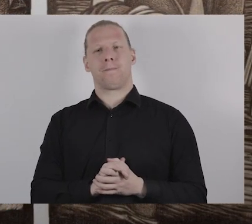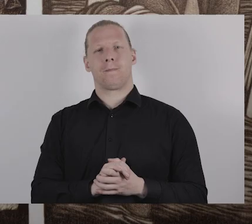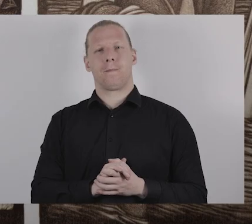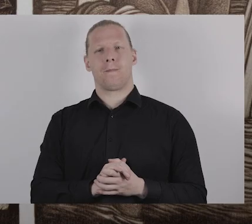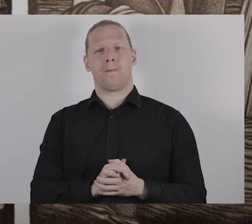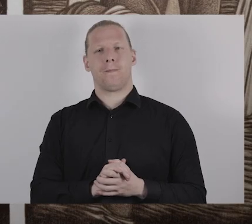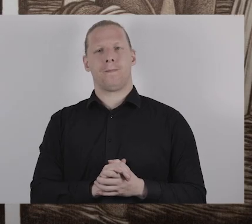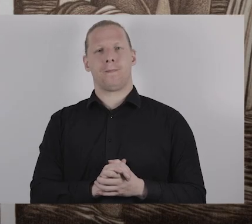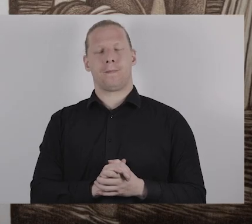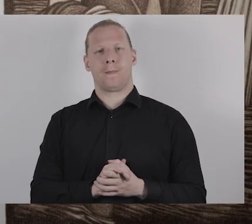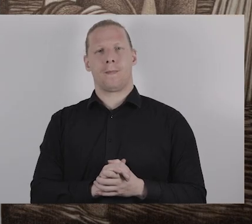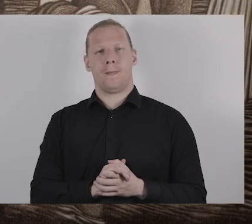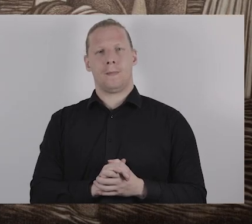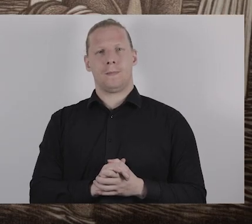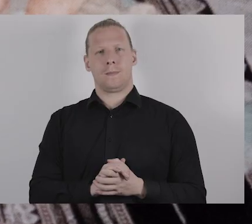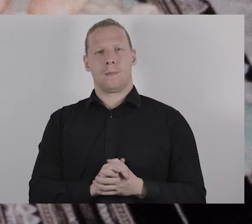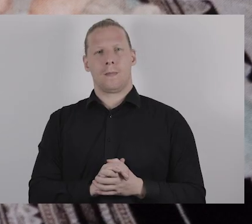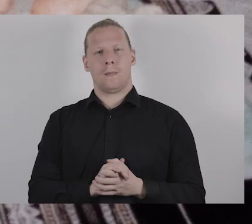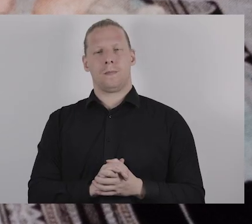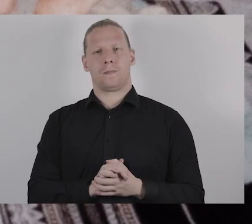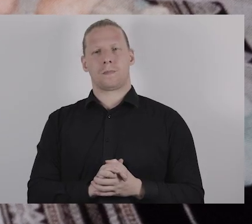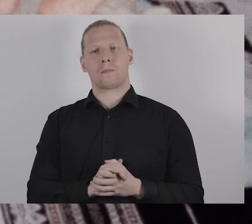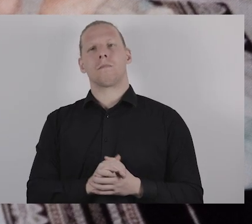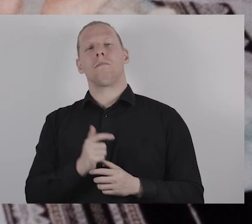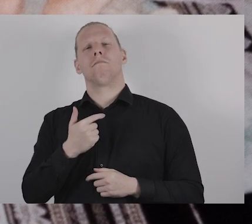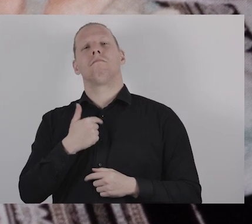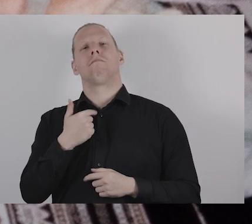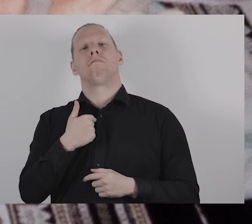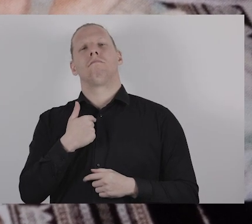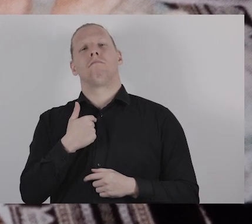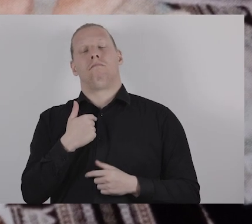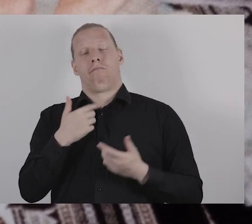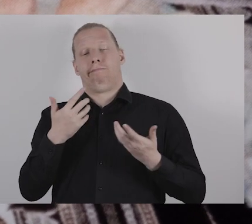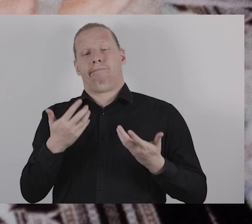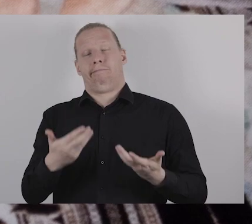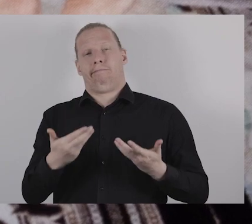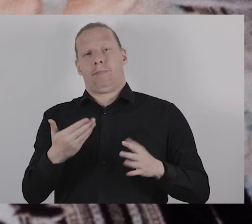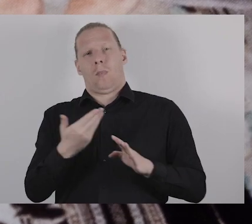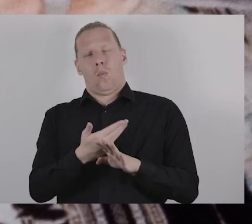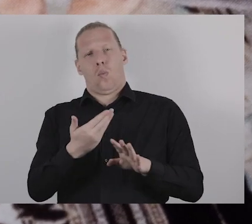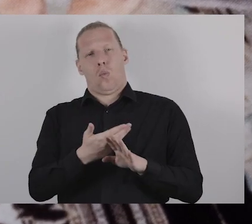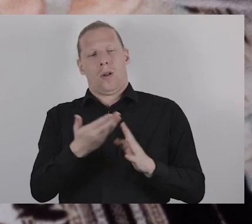I've been recently... working in that space between cultures.